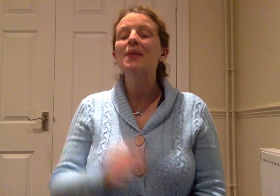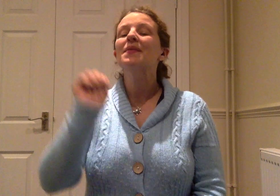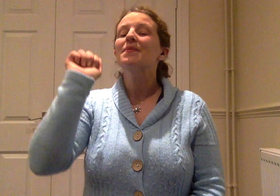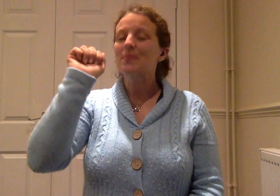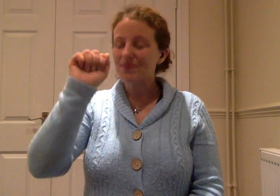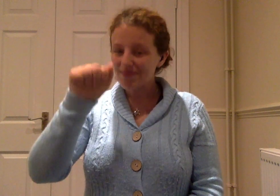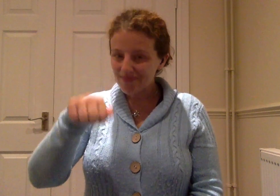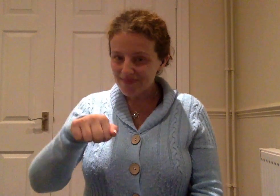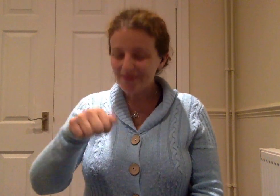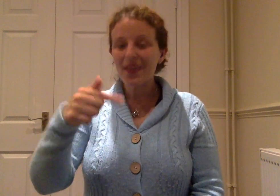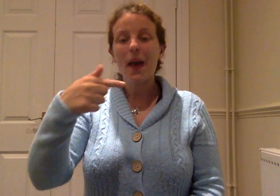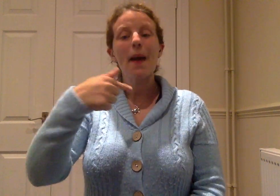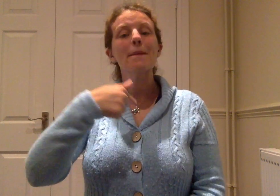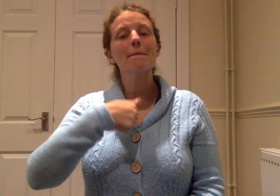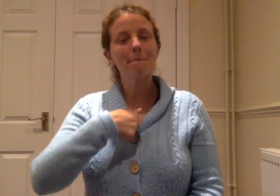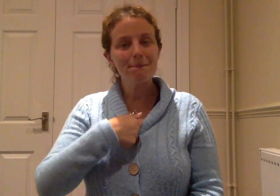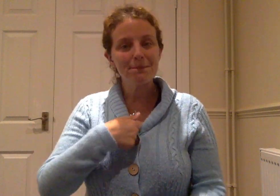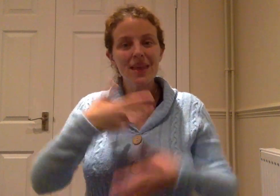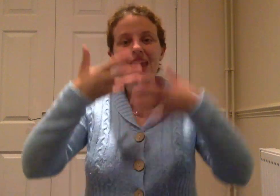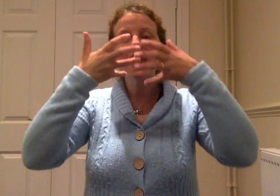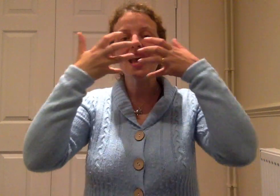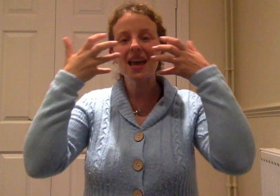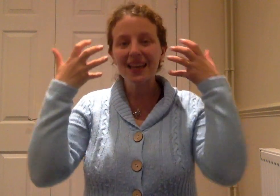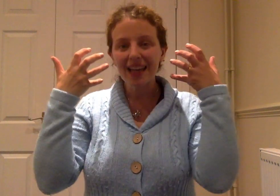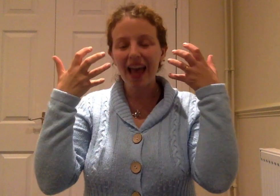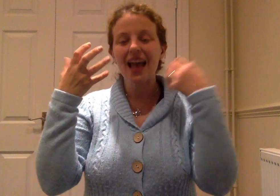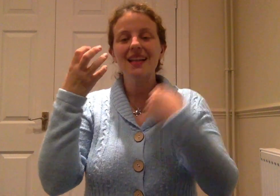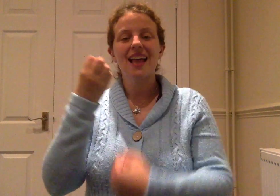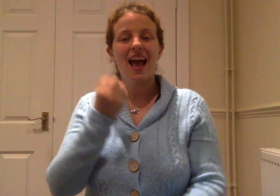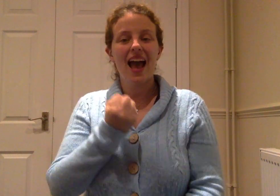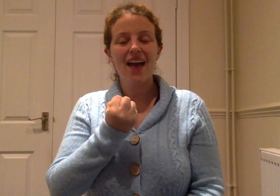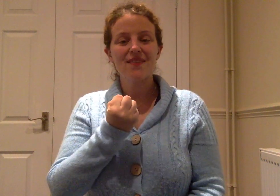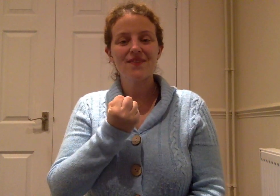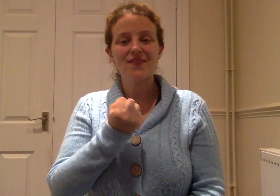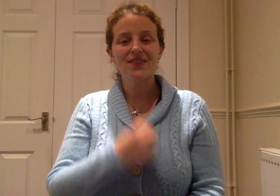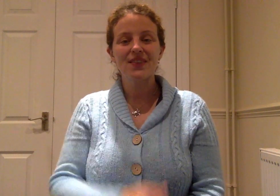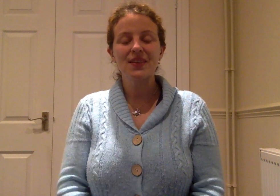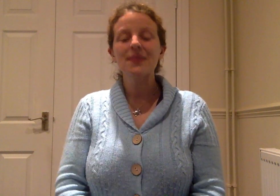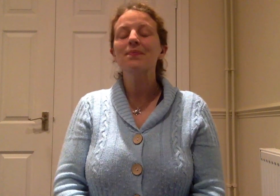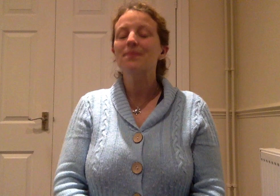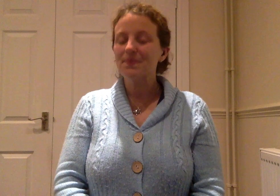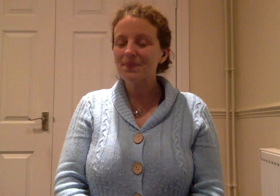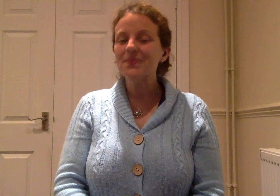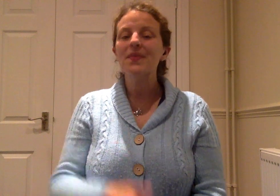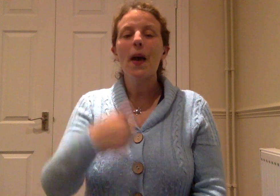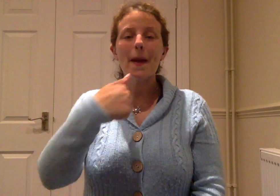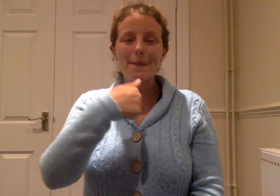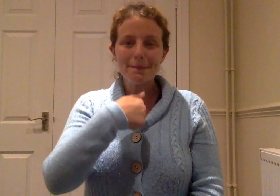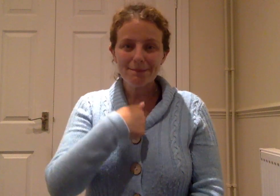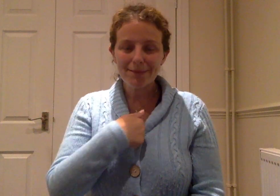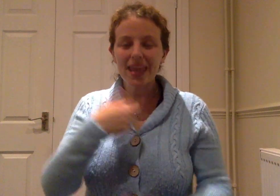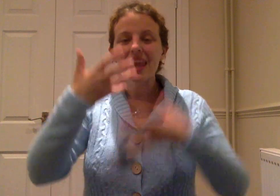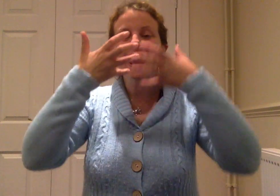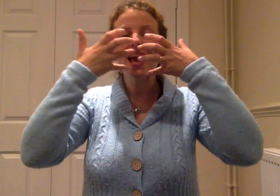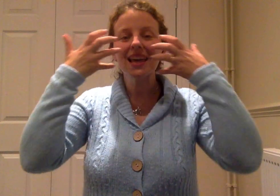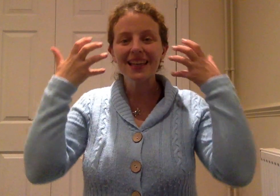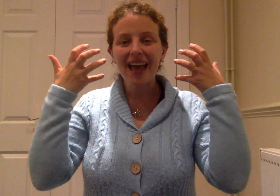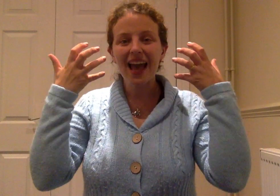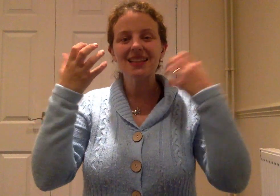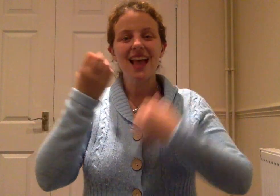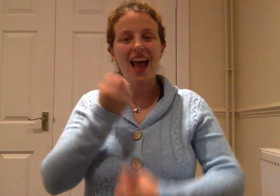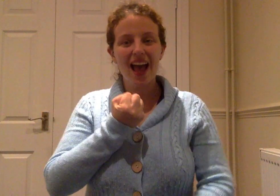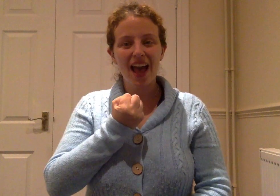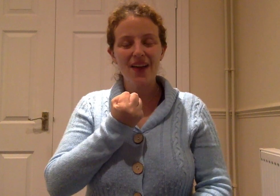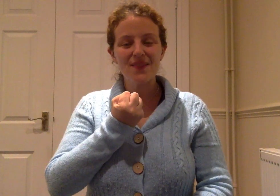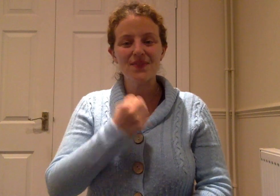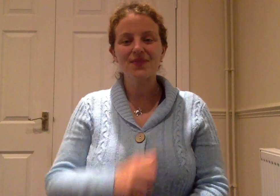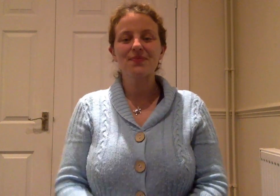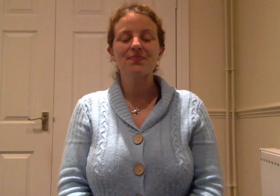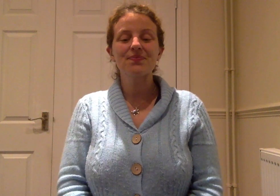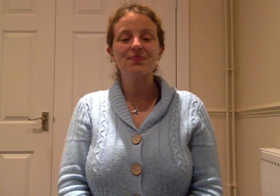Yes, me cat have.